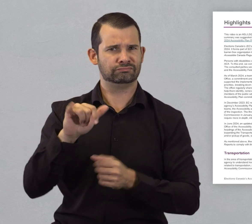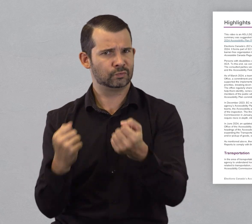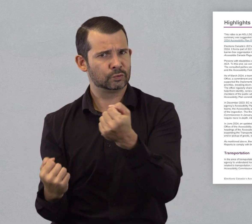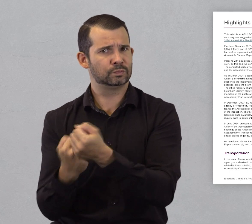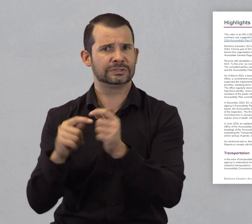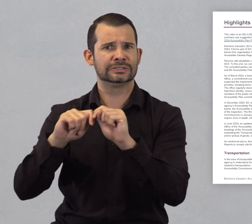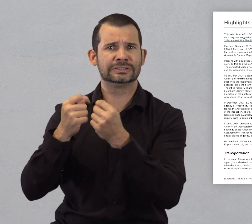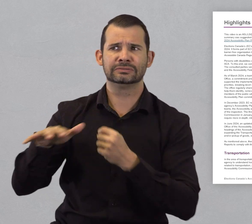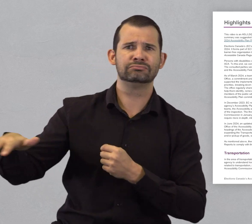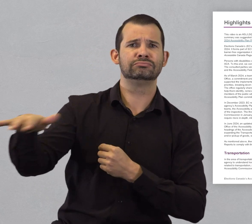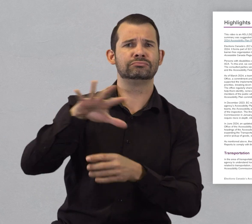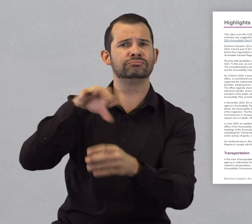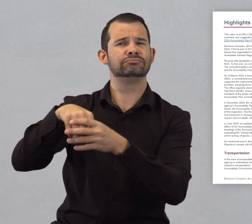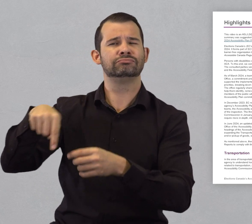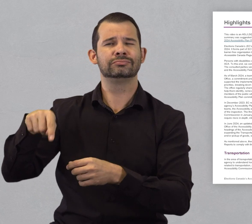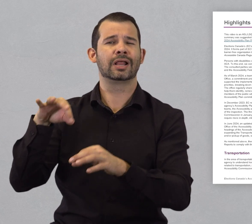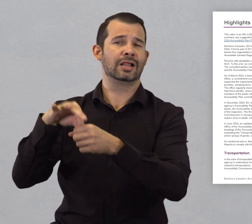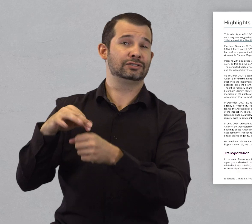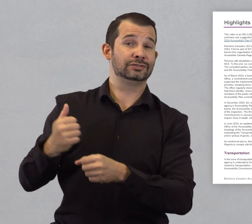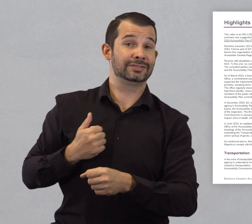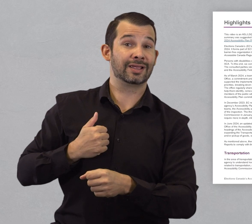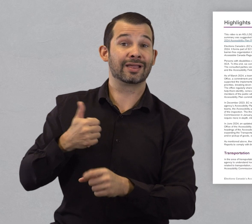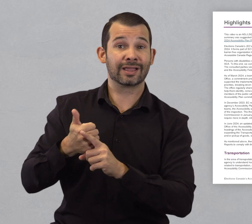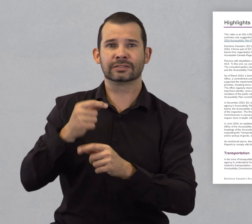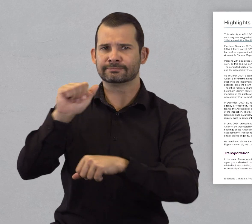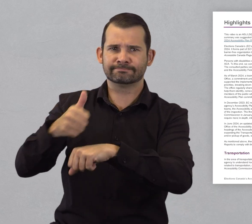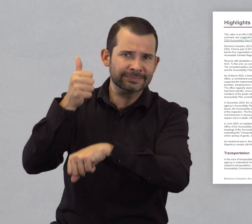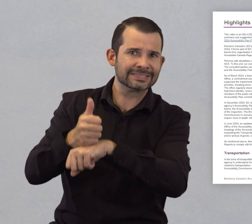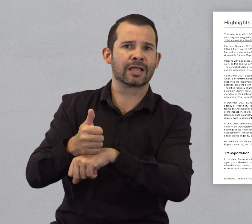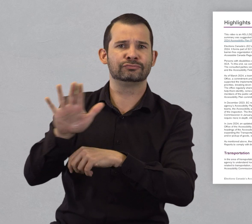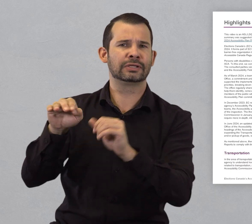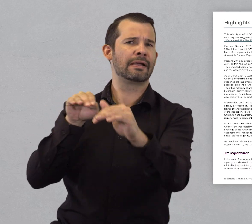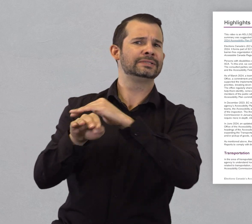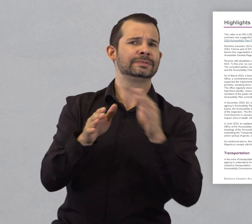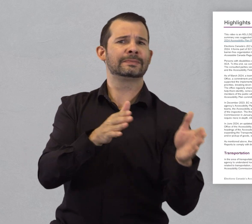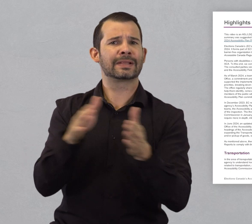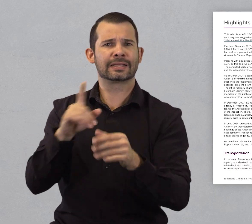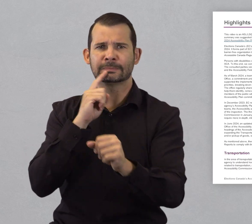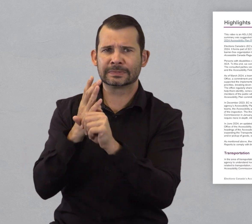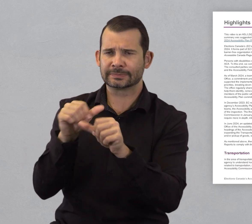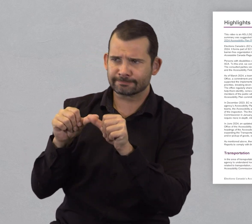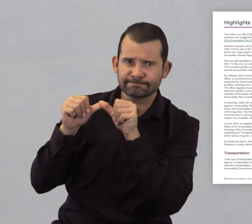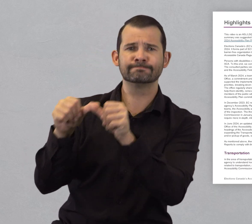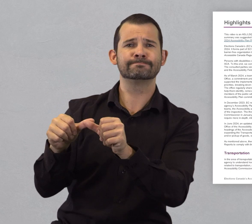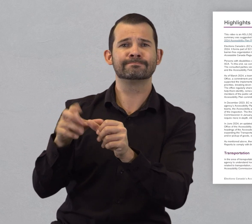supports teams across EC in establishing their Accessibility Plan commitments and reporting